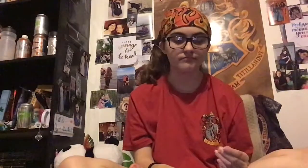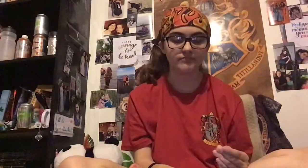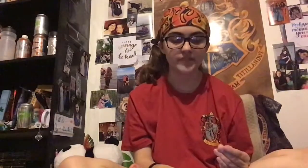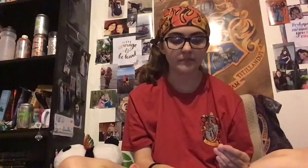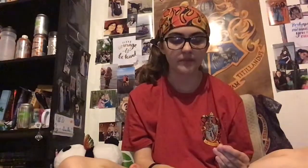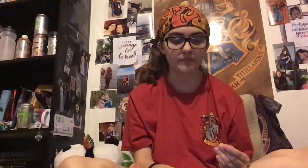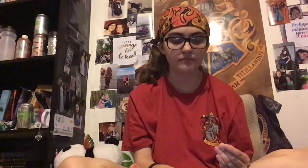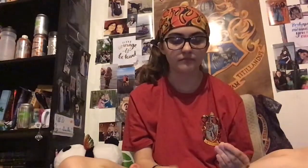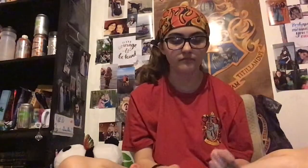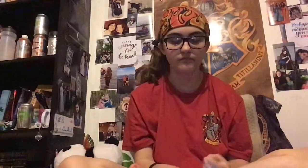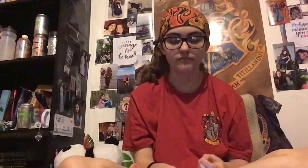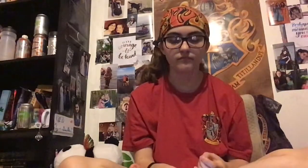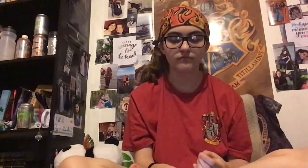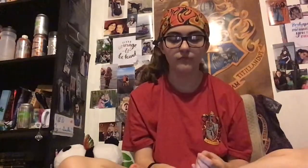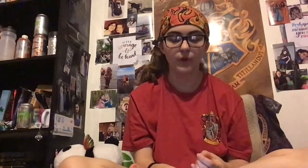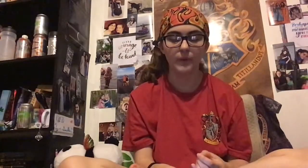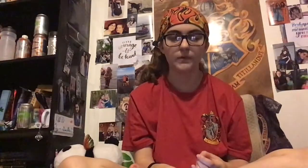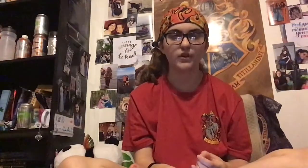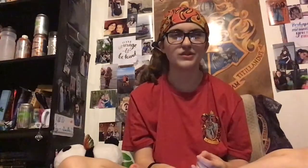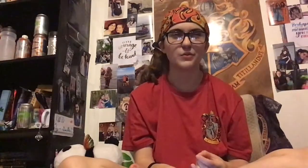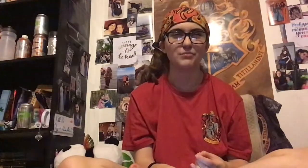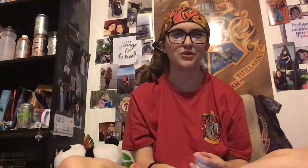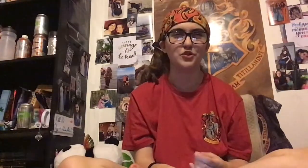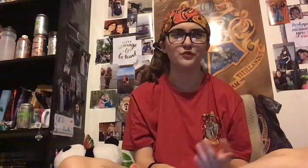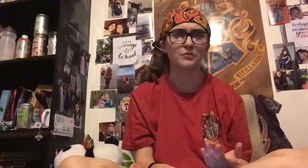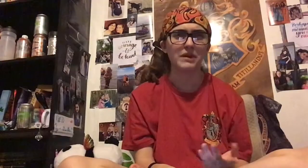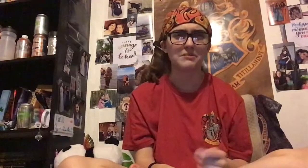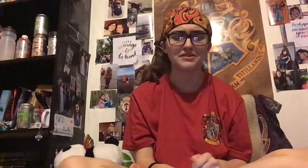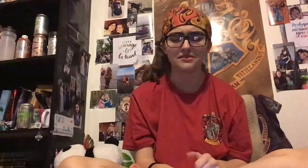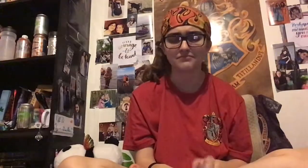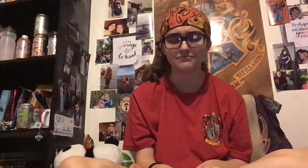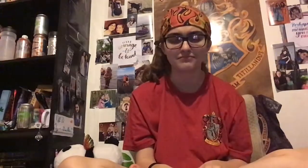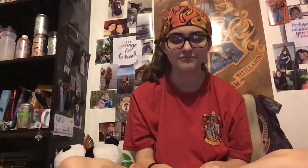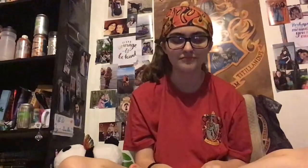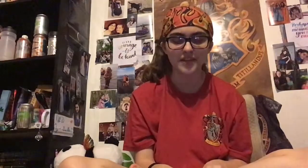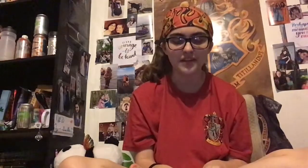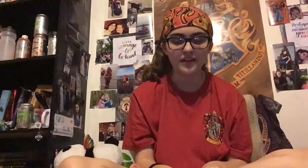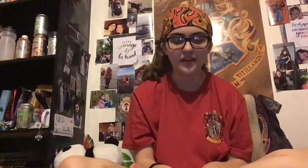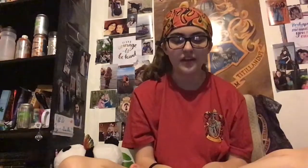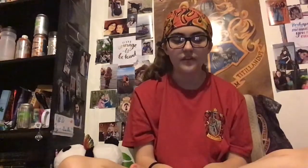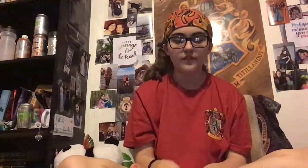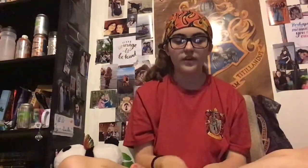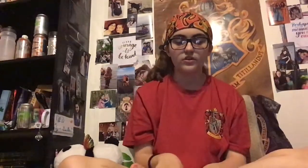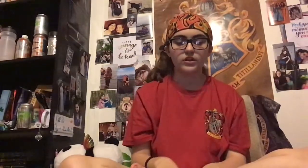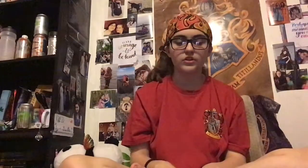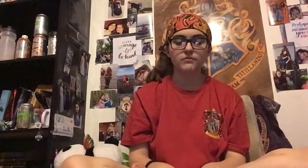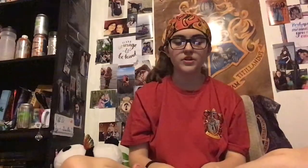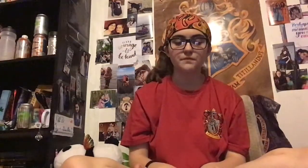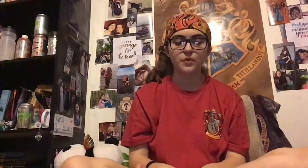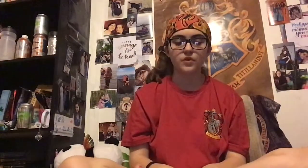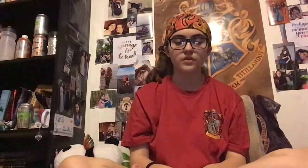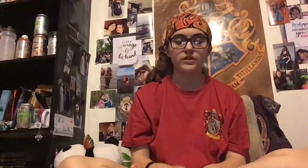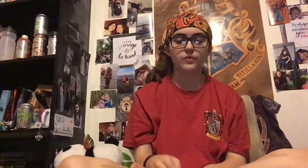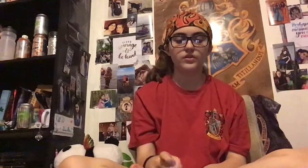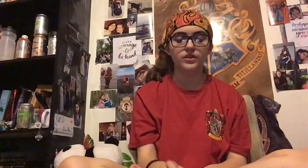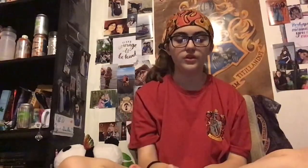Same thing Though people don't use the word bloom for babies. Mmm. They'll learn much more than well-known